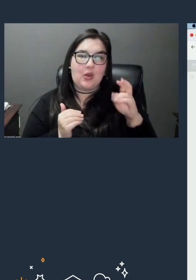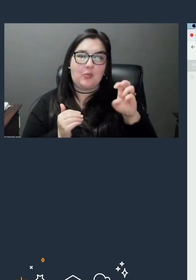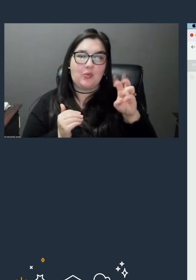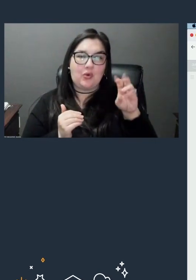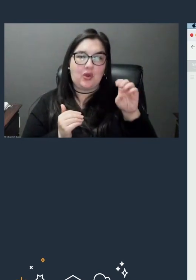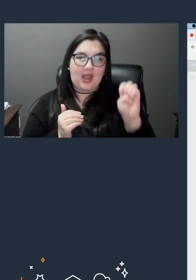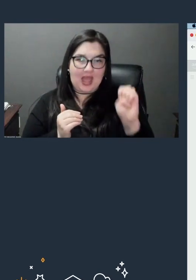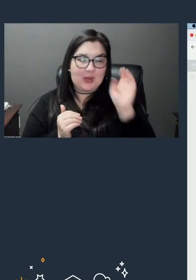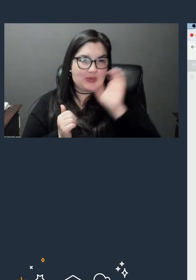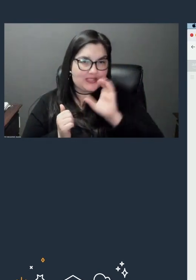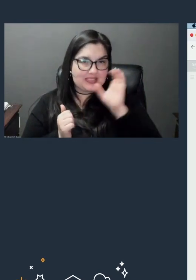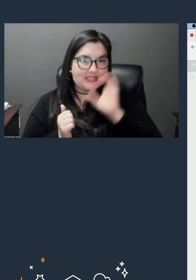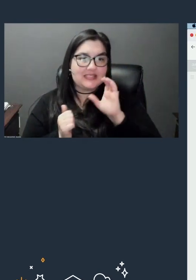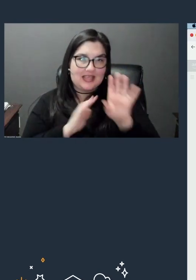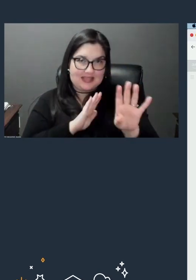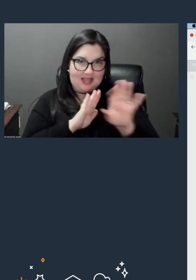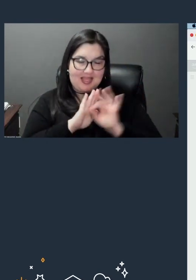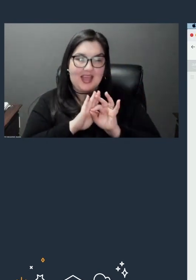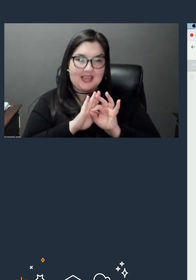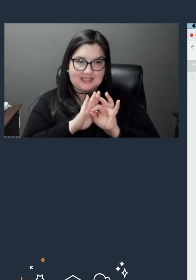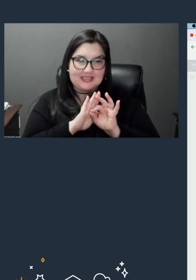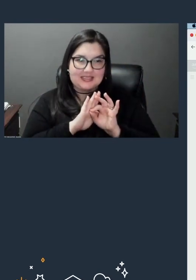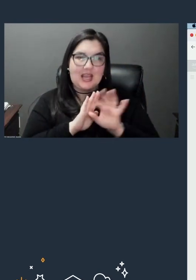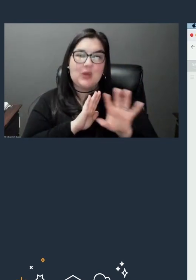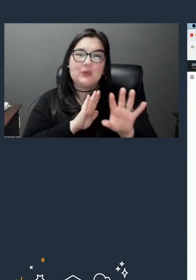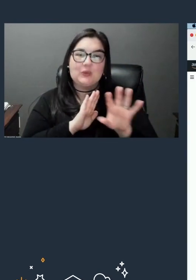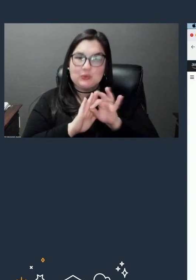So select that and say choose supporting access point.